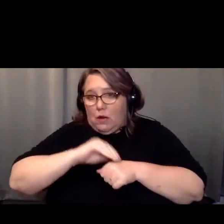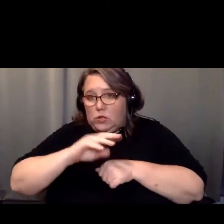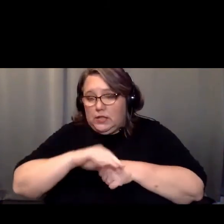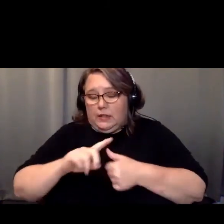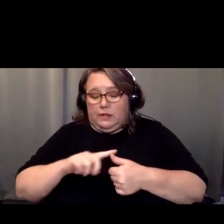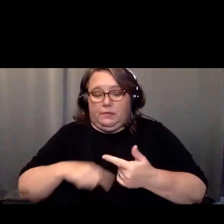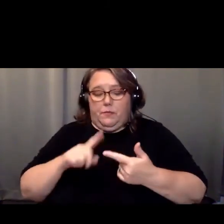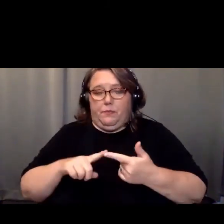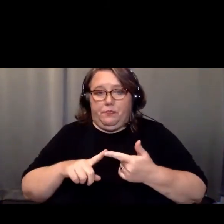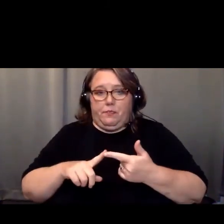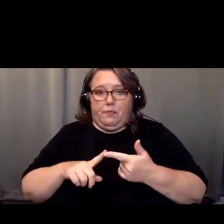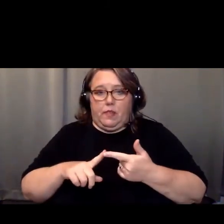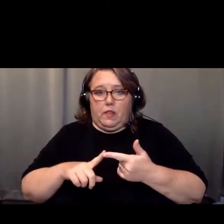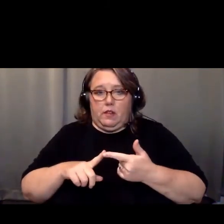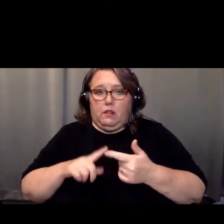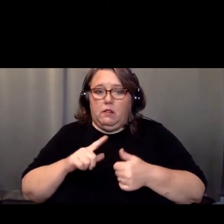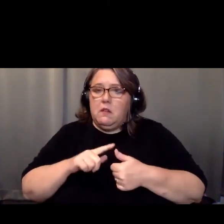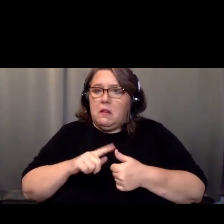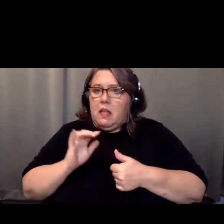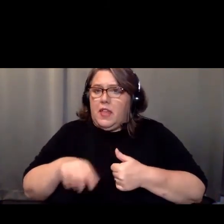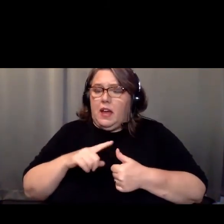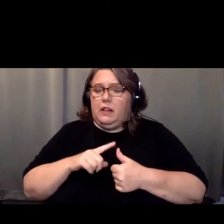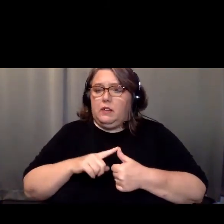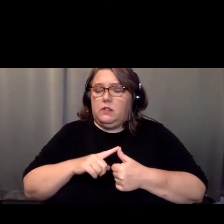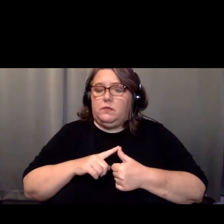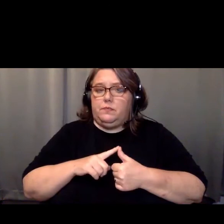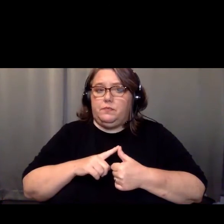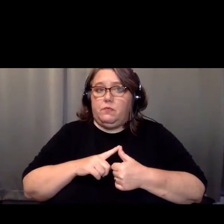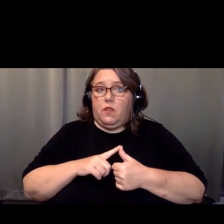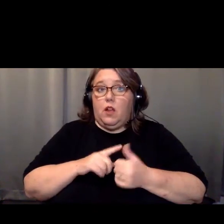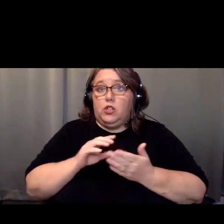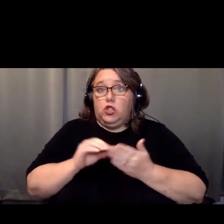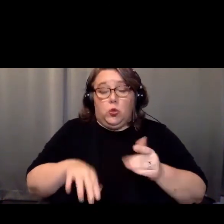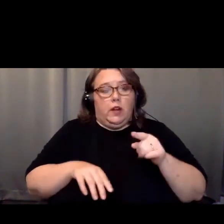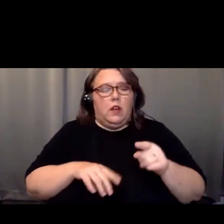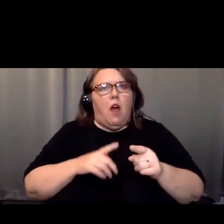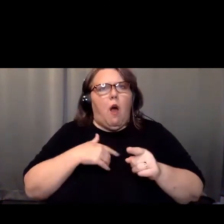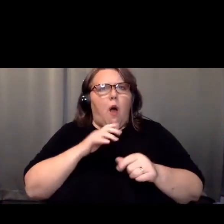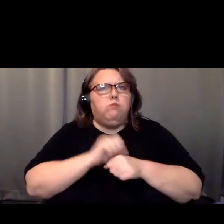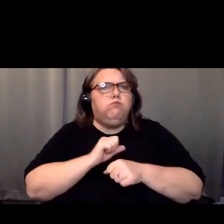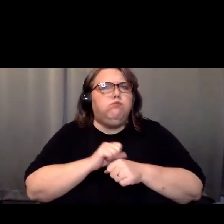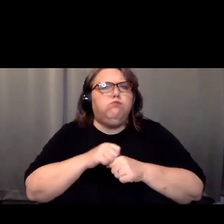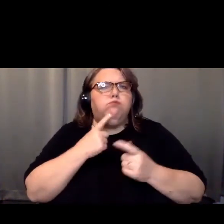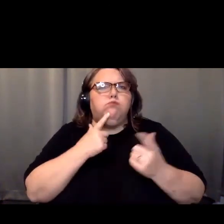assisting the student with looking at potential employment goals, vocational goals